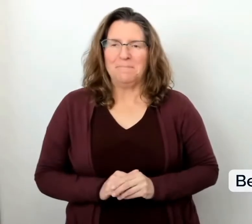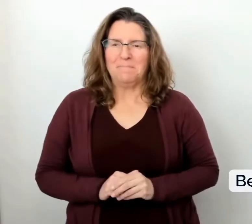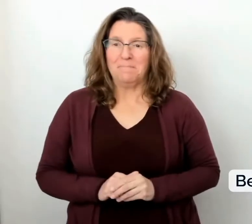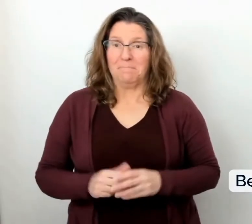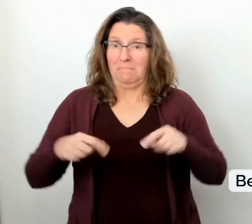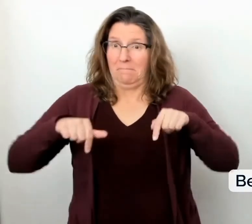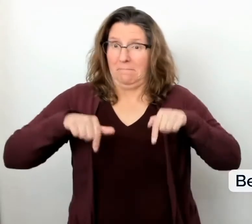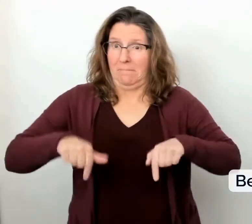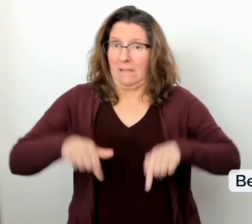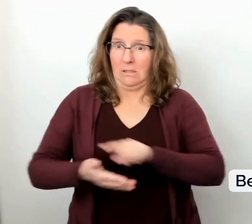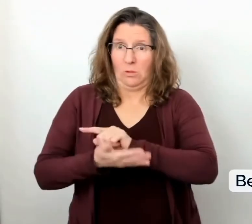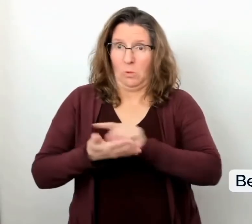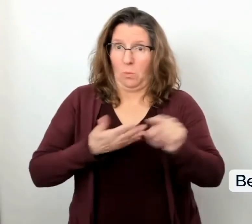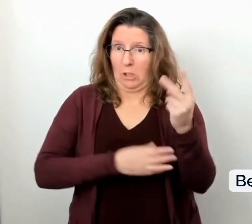Here we are into week two of the course.